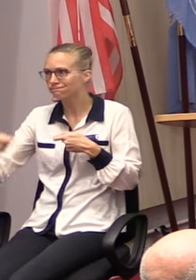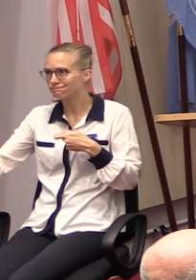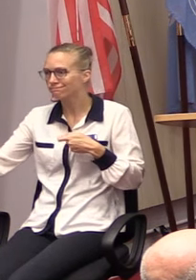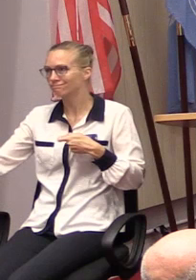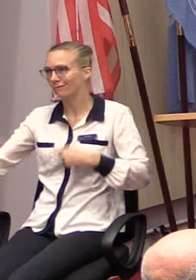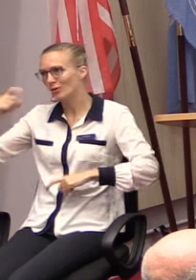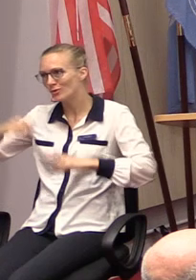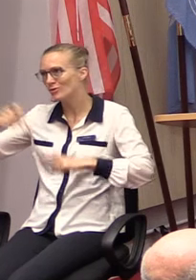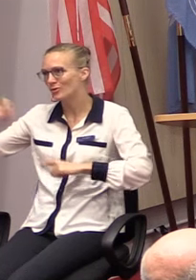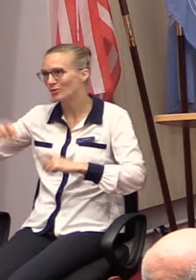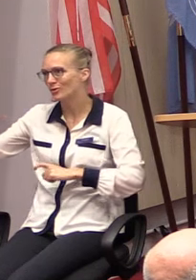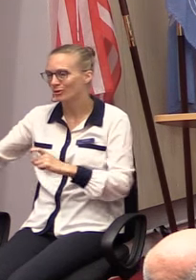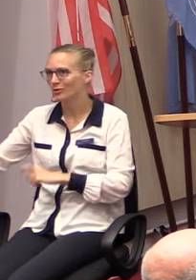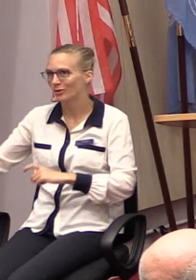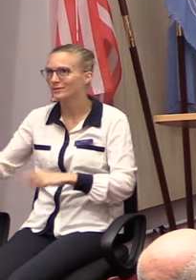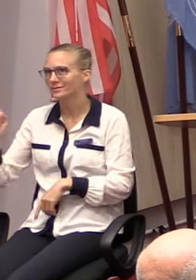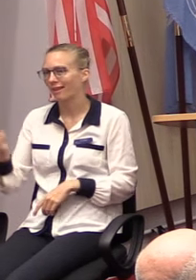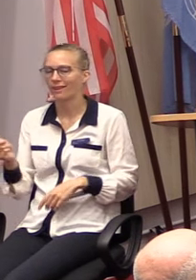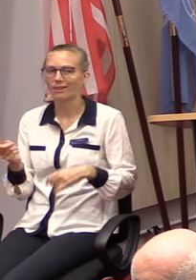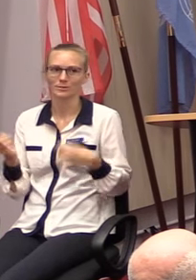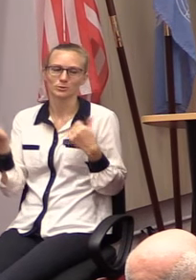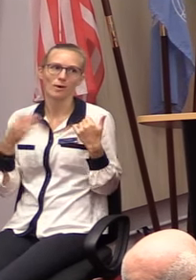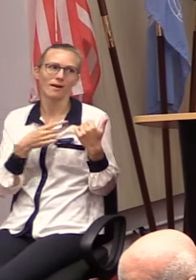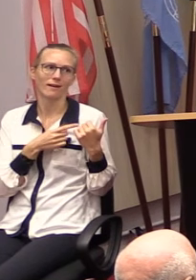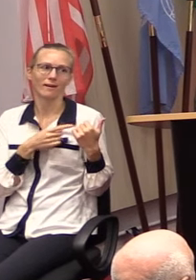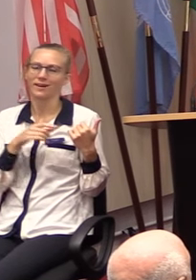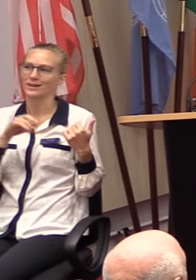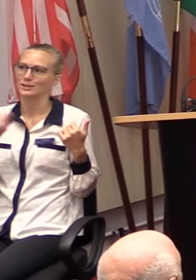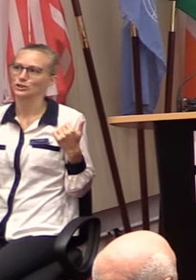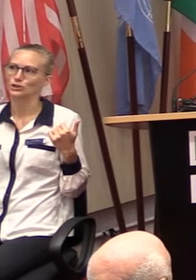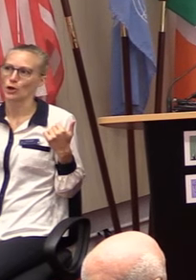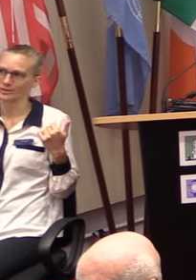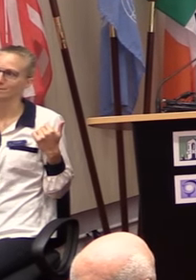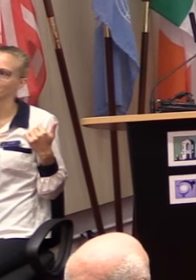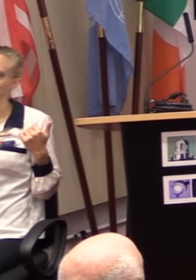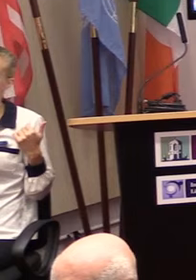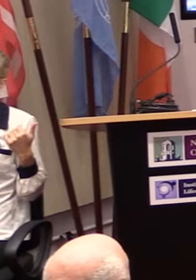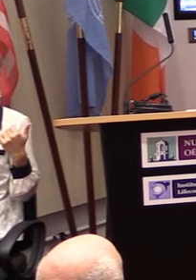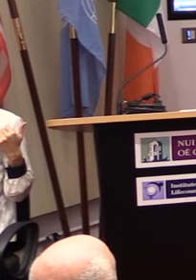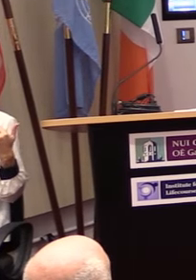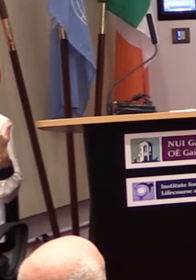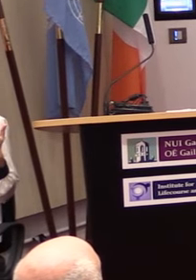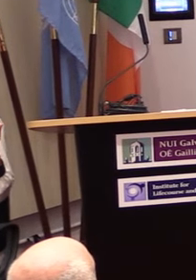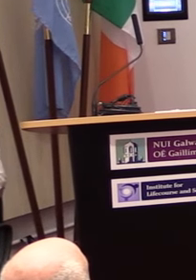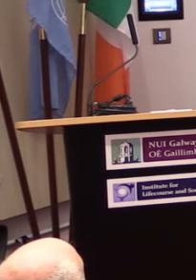very often, and I think that's what John has set out for us.